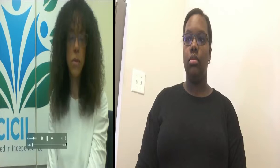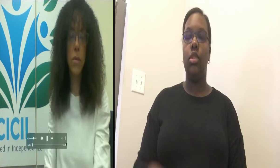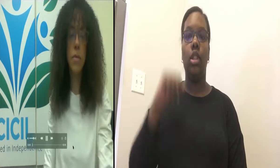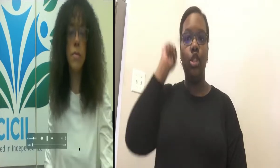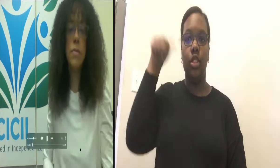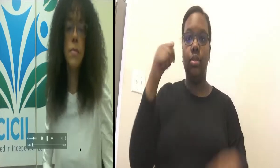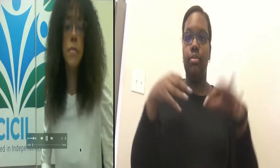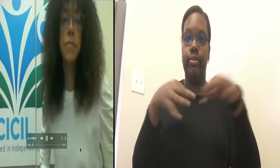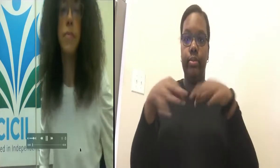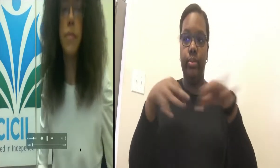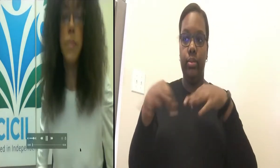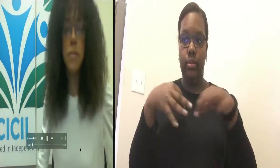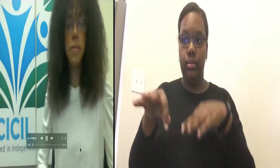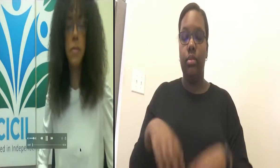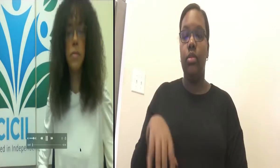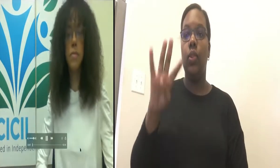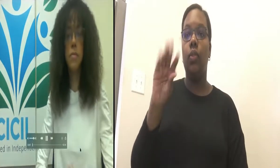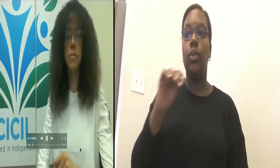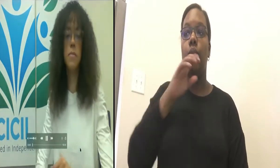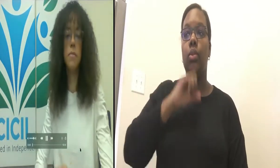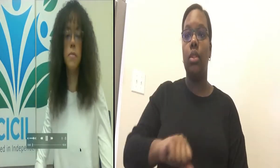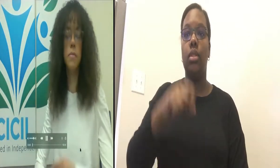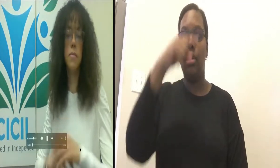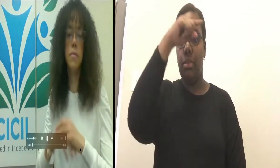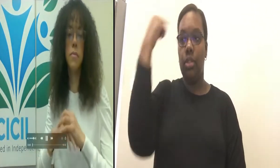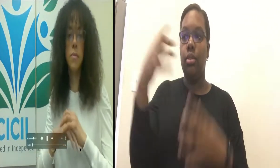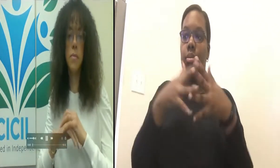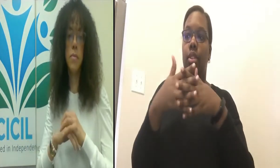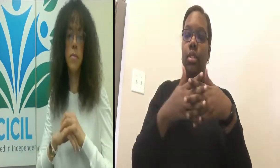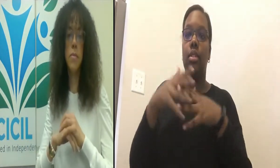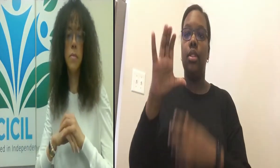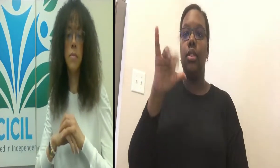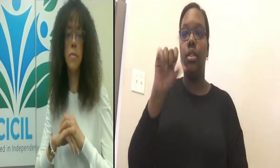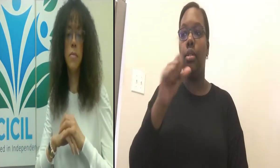[Audio Description] A forty year old, Black American cis woman, with shoulder length